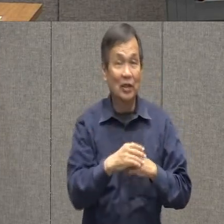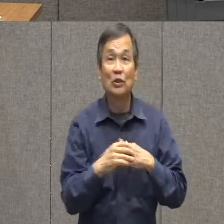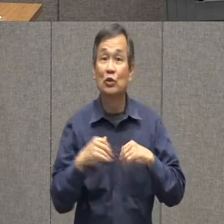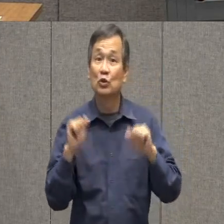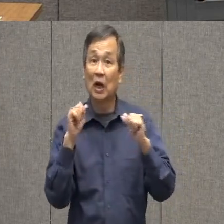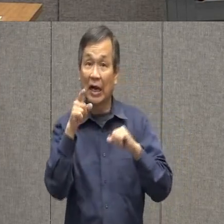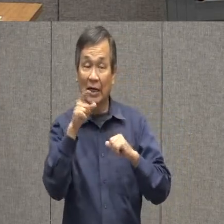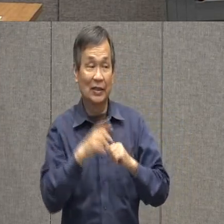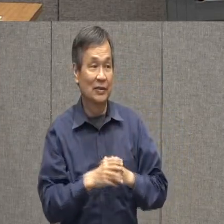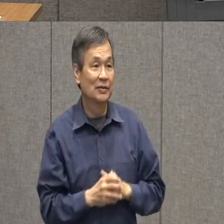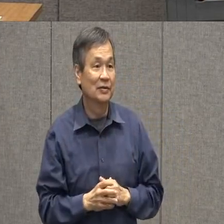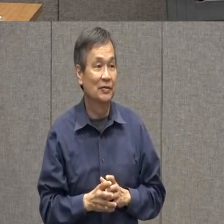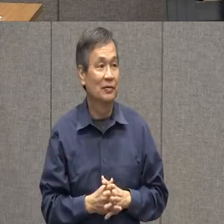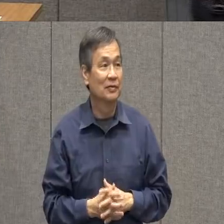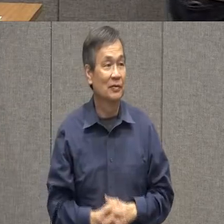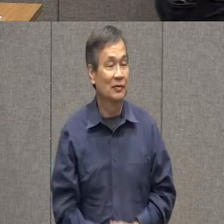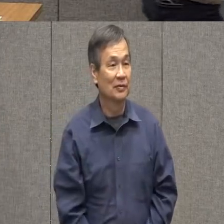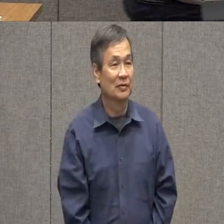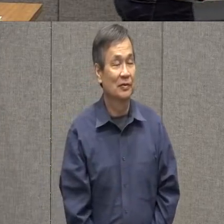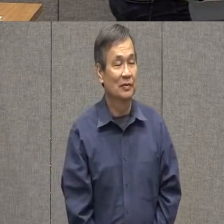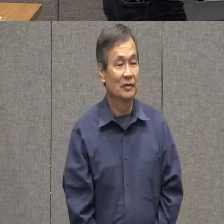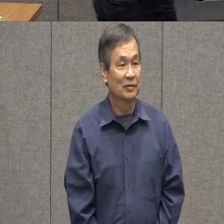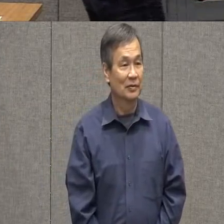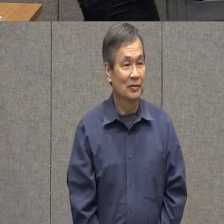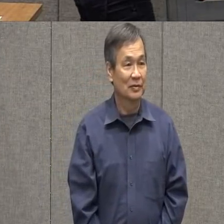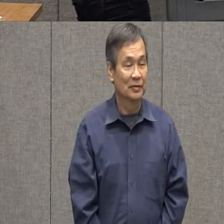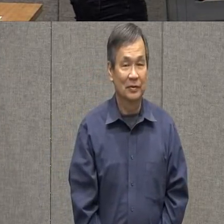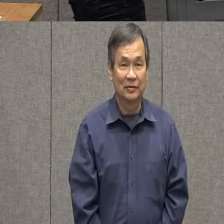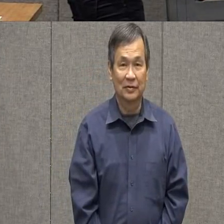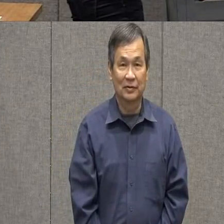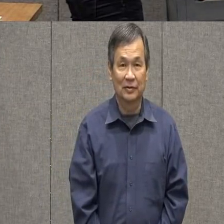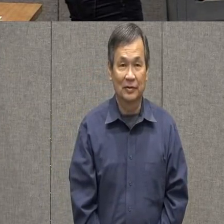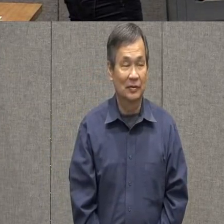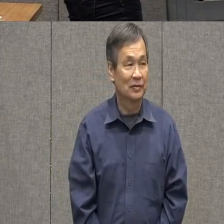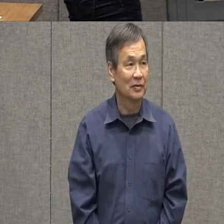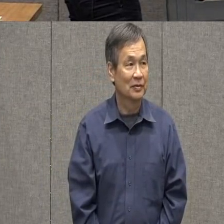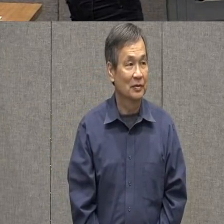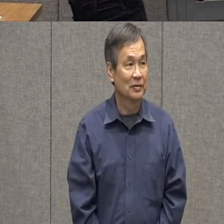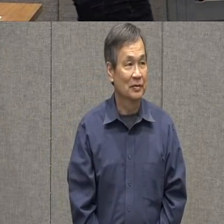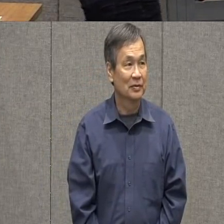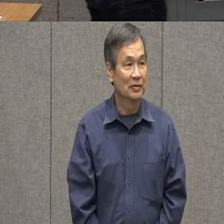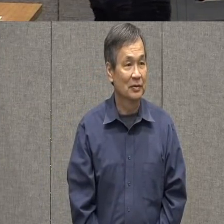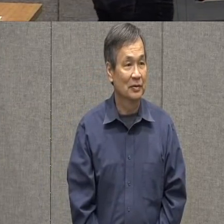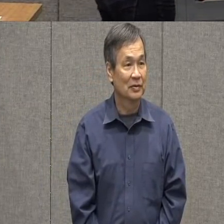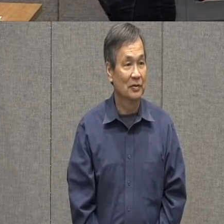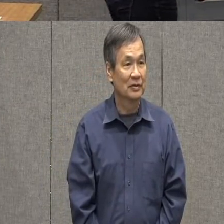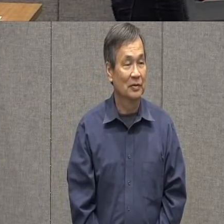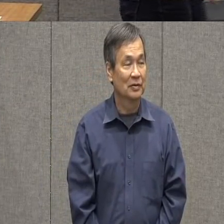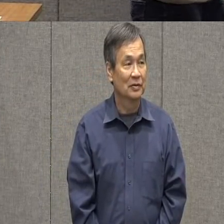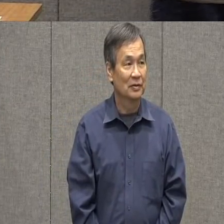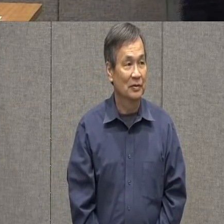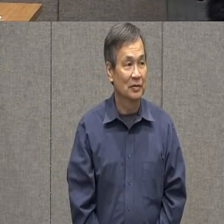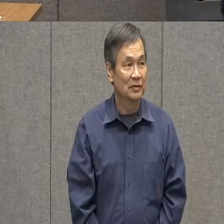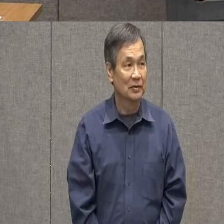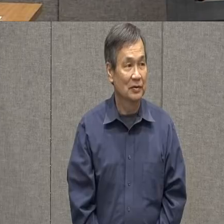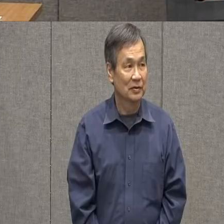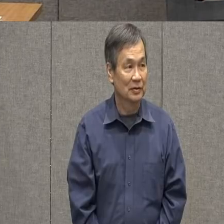It's only a minute anyways. If it doesn't work, that's okay. [Ley] Okay, I'm gonna get some different music now. Okay, sounds good. Think lines, artists.